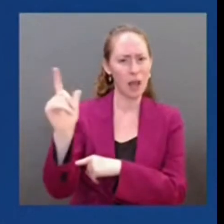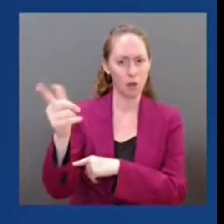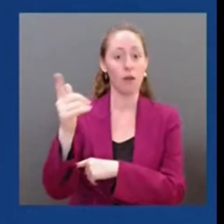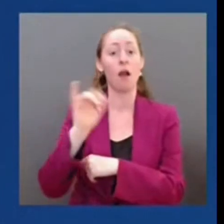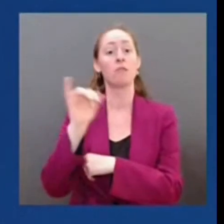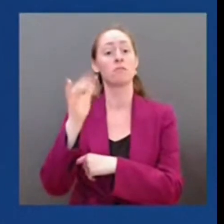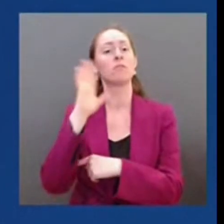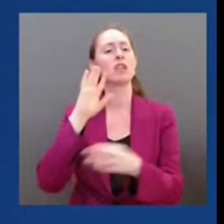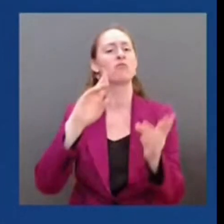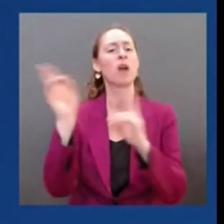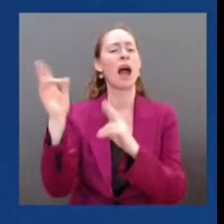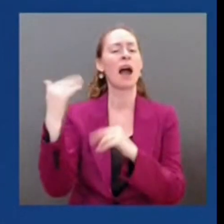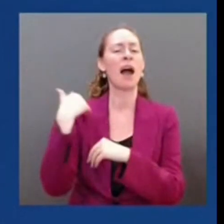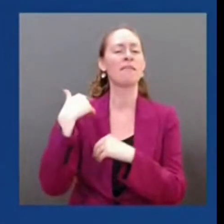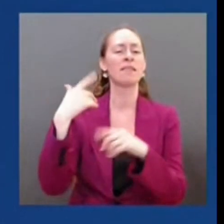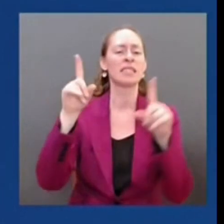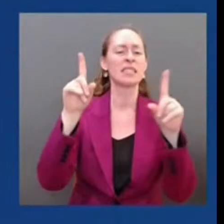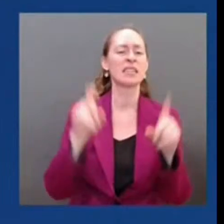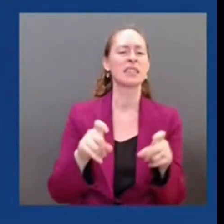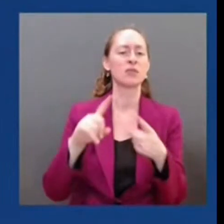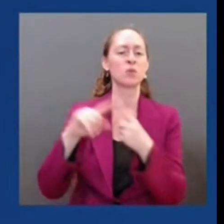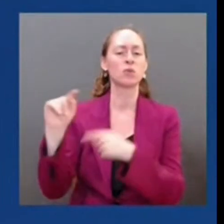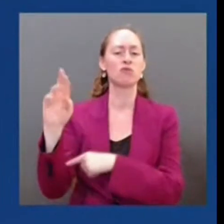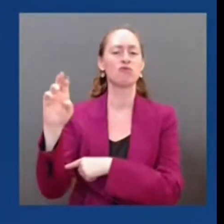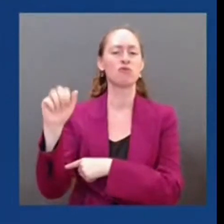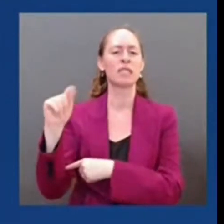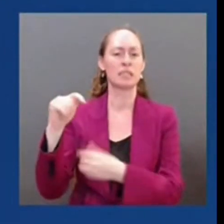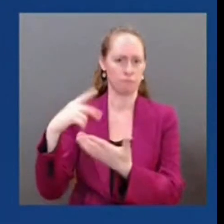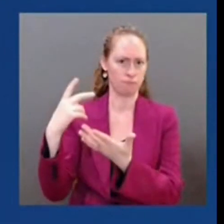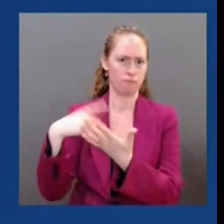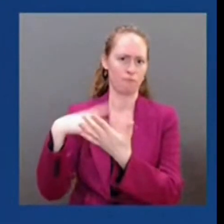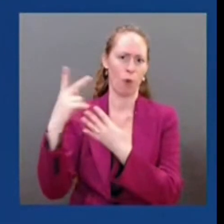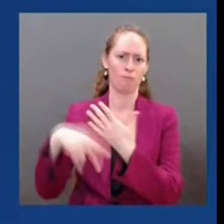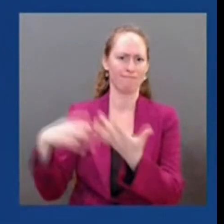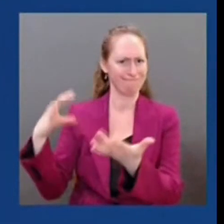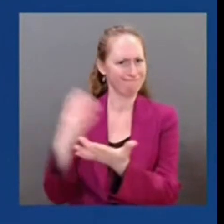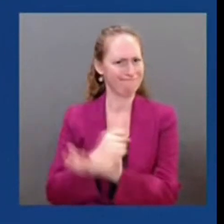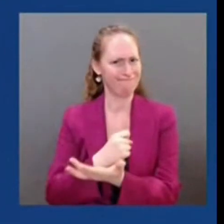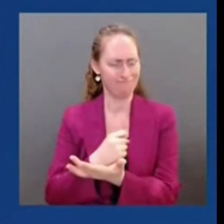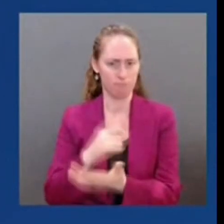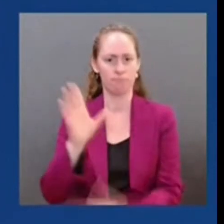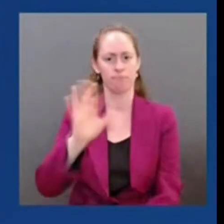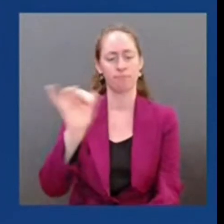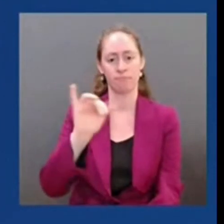ABOUT TREATMENT OPTIONS, INCLUDING THE TEST TO TREAT. AND FINALLY, WE DO NEED MORE